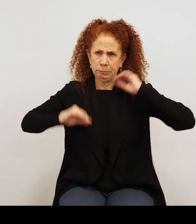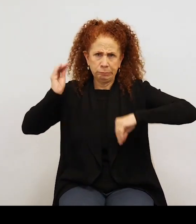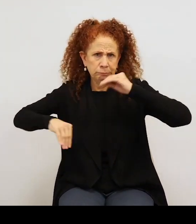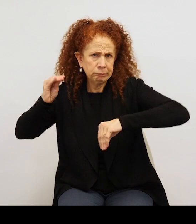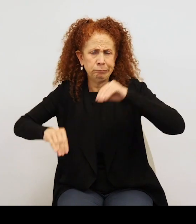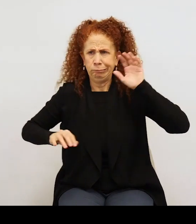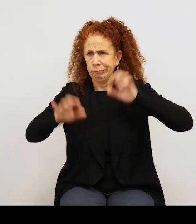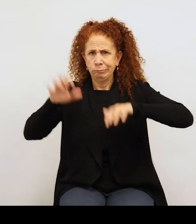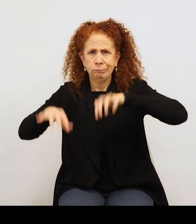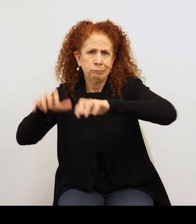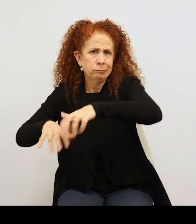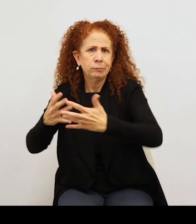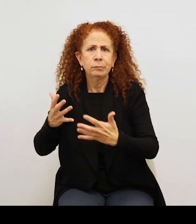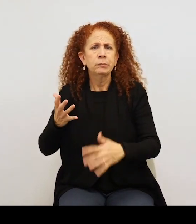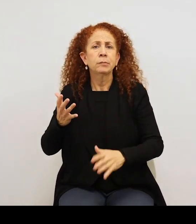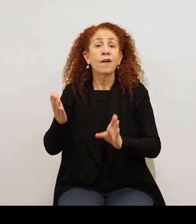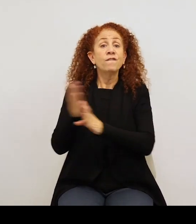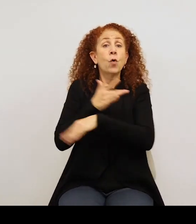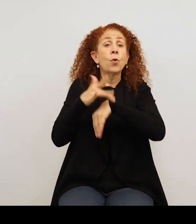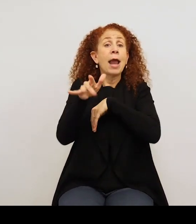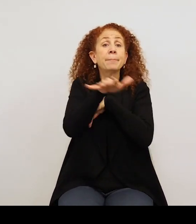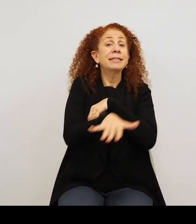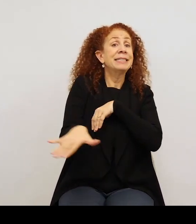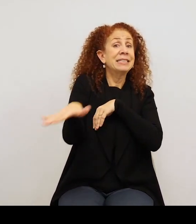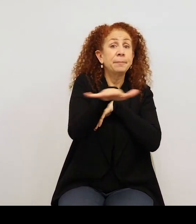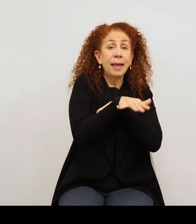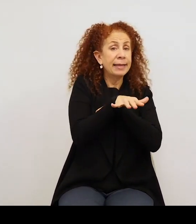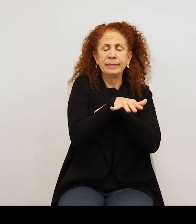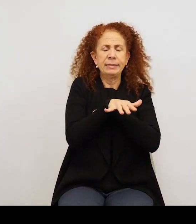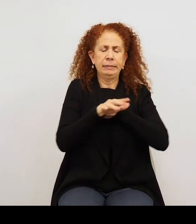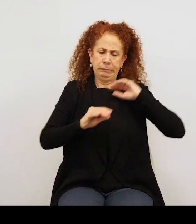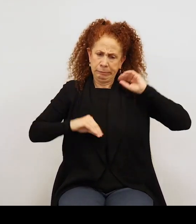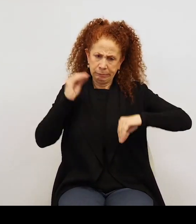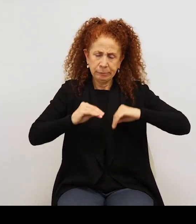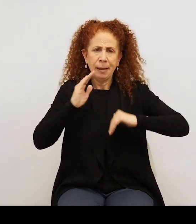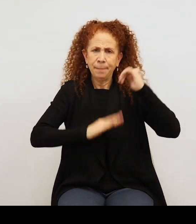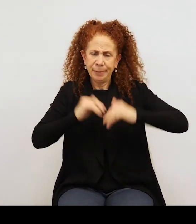and former empty spaces, new buildings are put up.